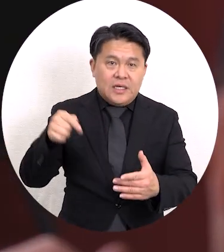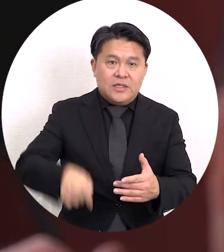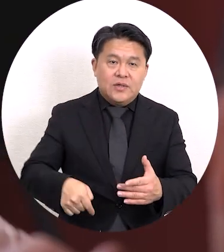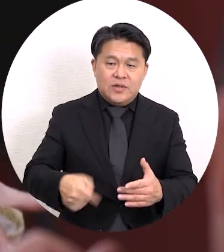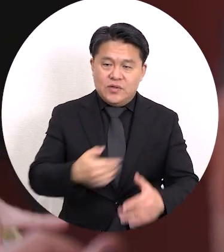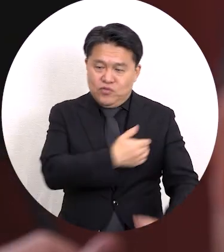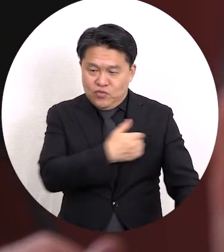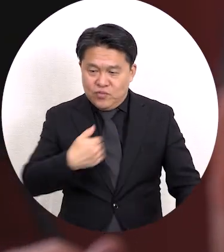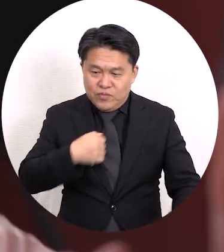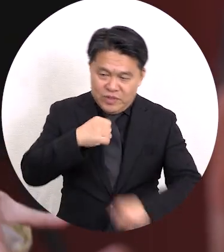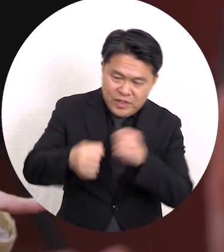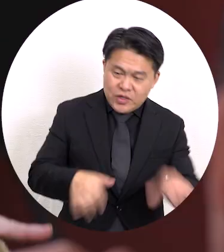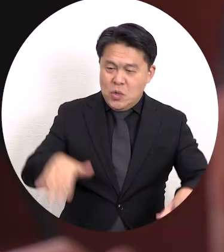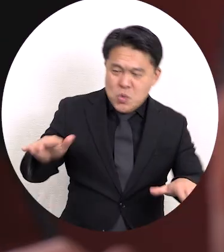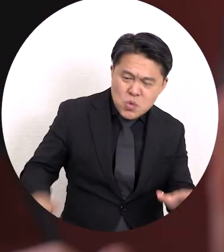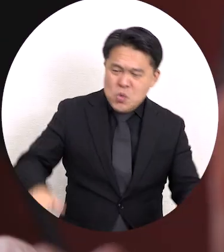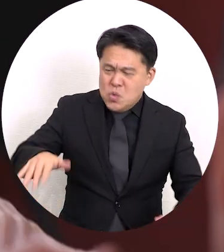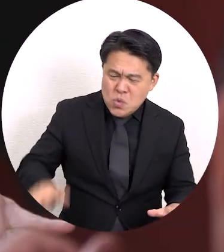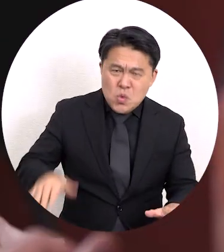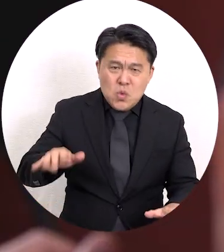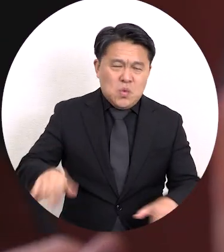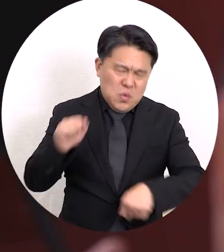you maximize the enjoyment of the excess.